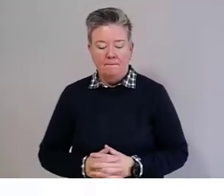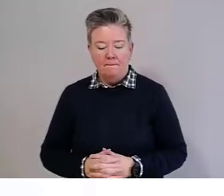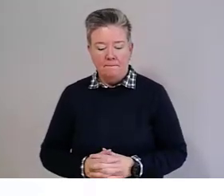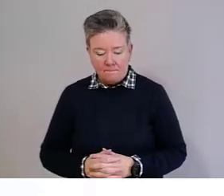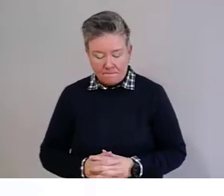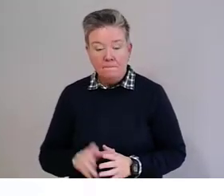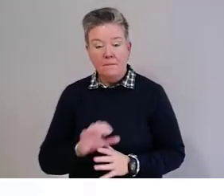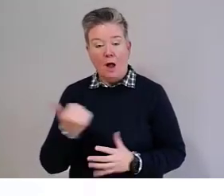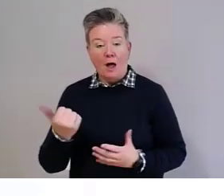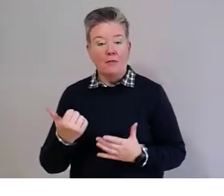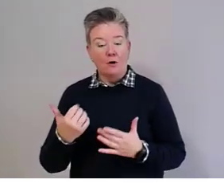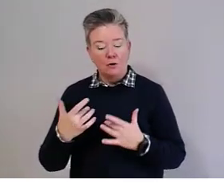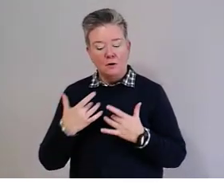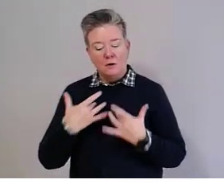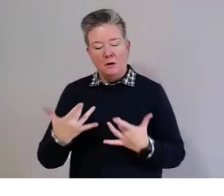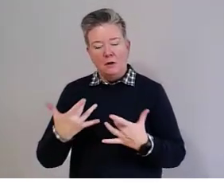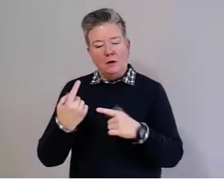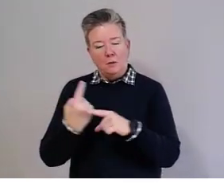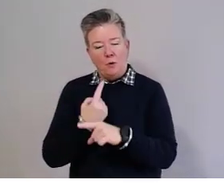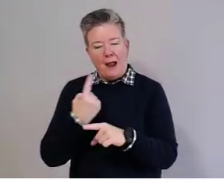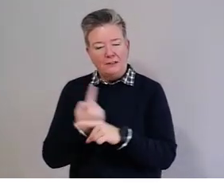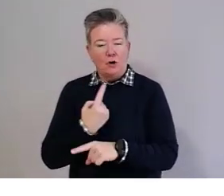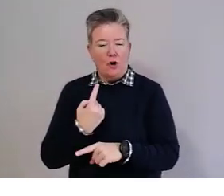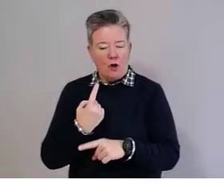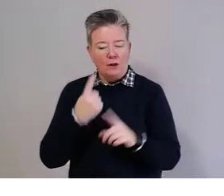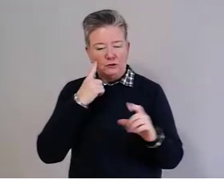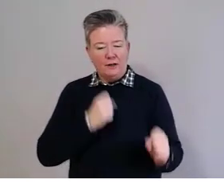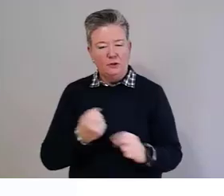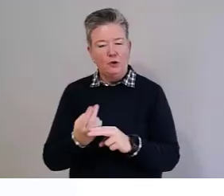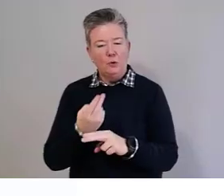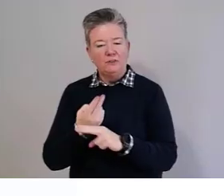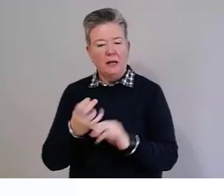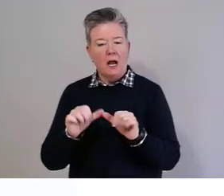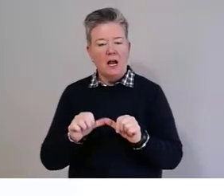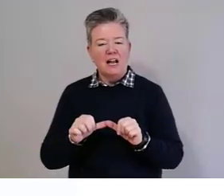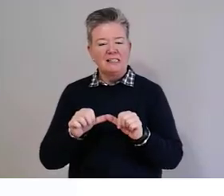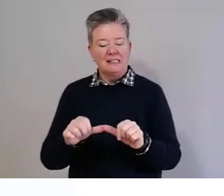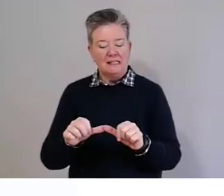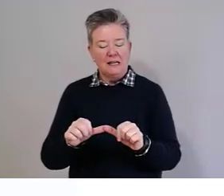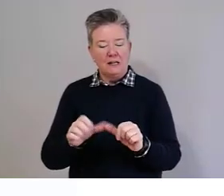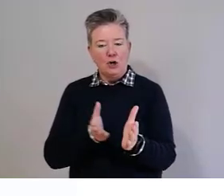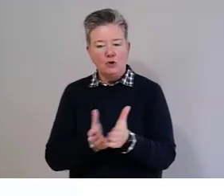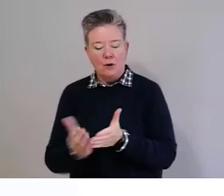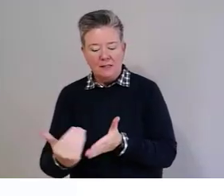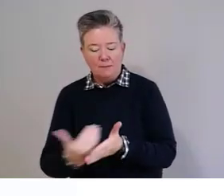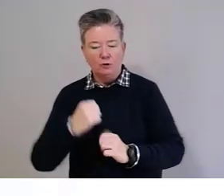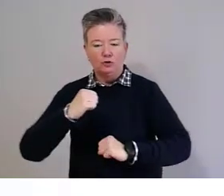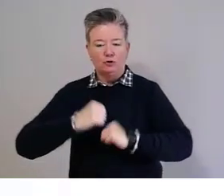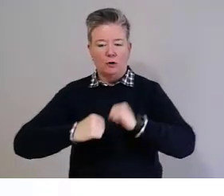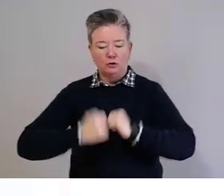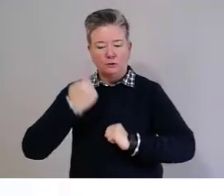Another practical strategy that we want to share today is using consistent and transparent structures for writing.